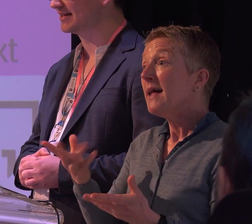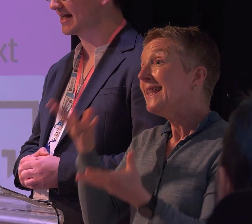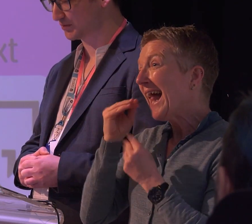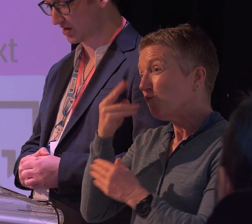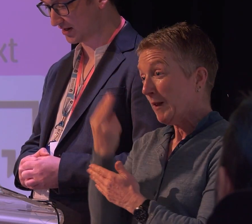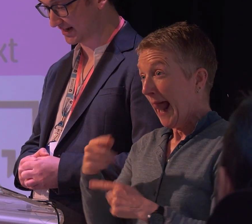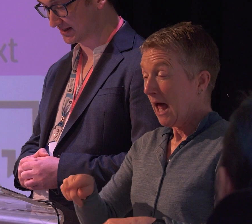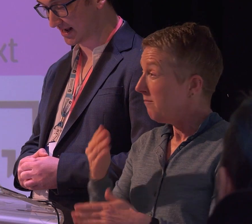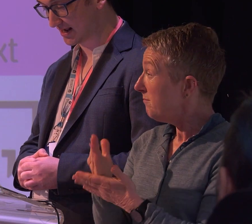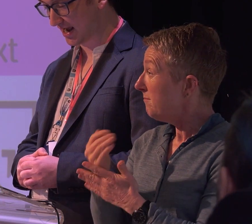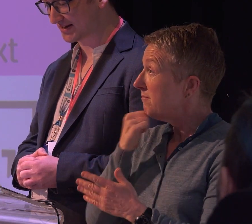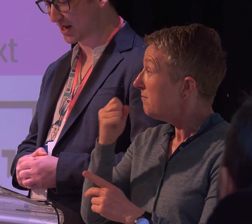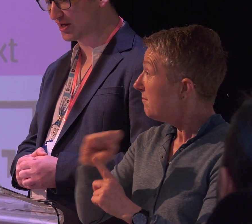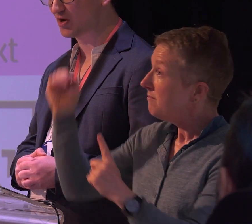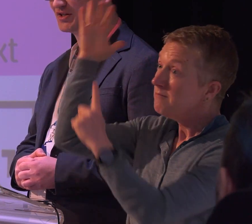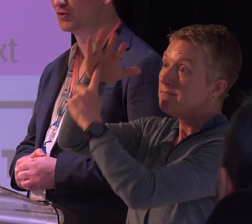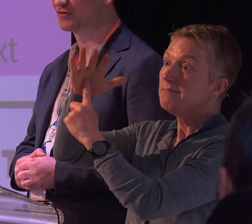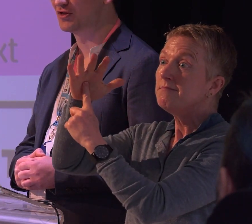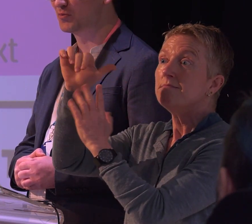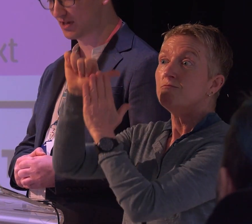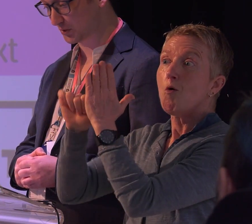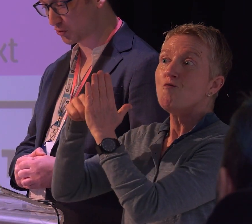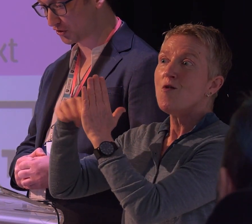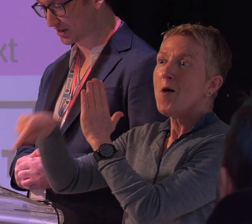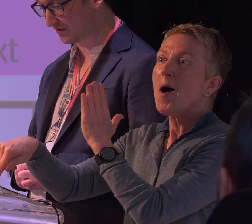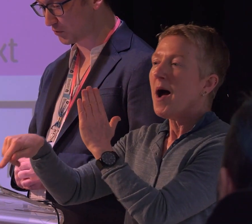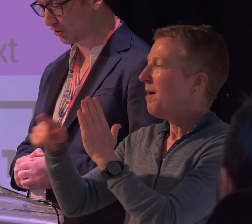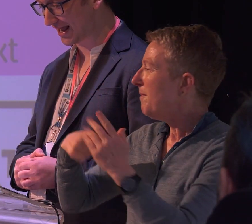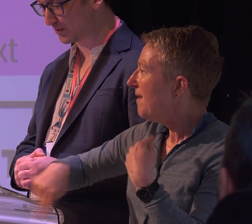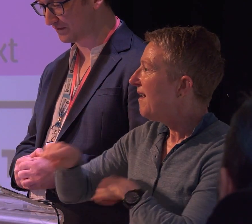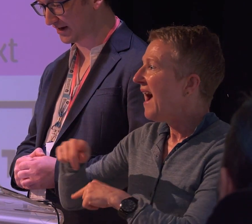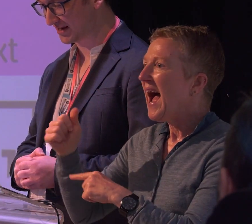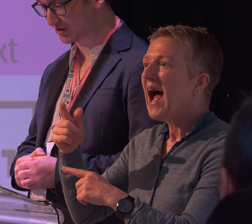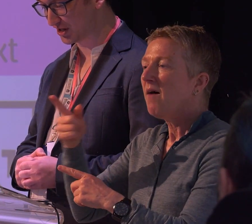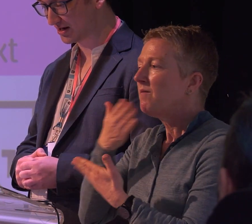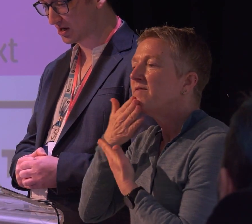at Attenborough Arts Centre and is only possible through the support of Paul Hamlyn Foundation,